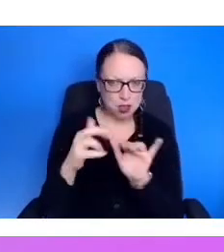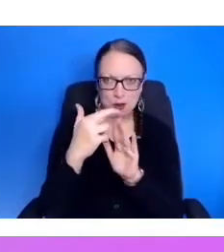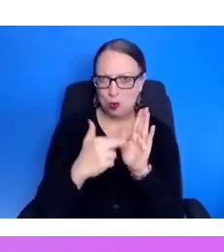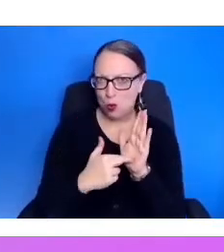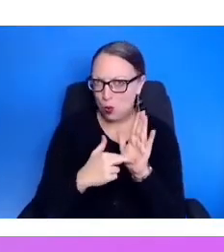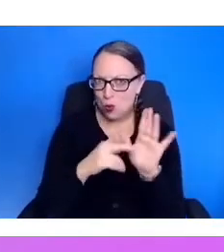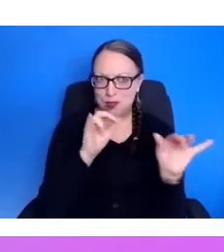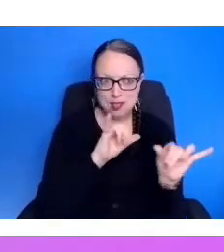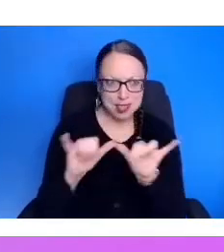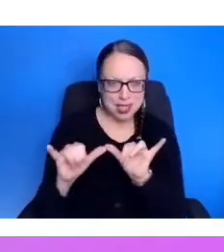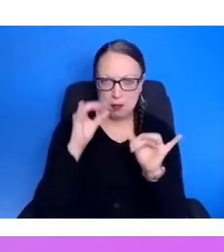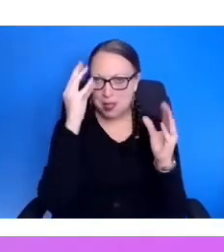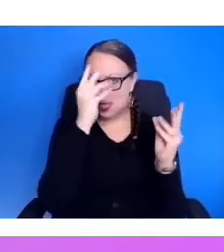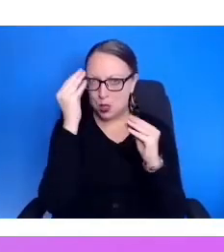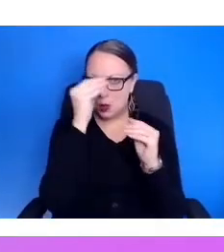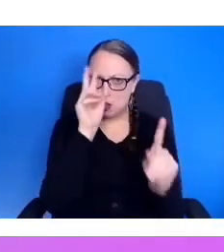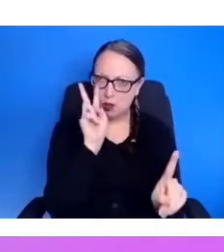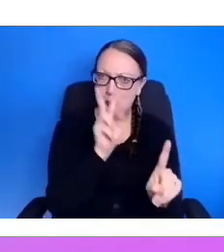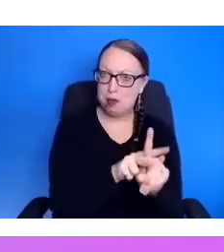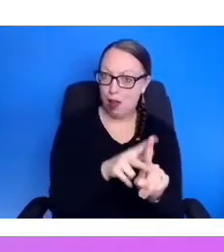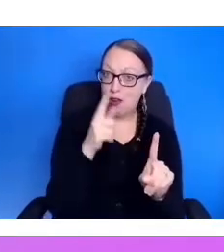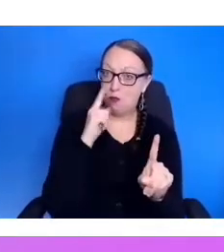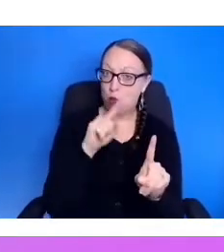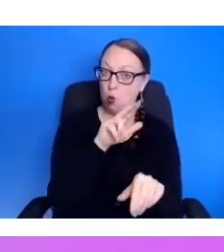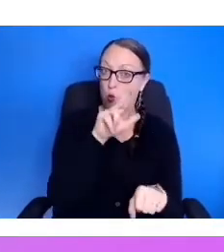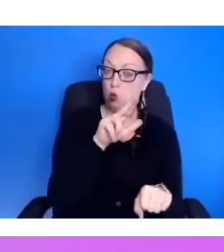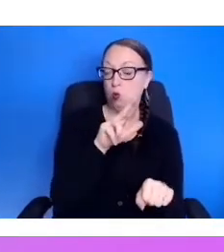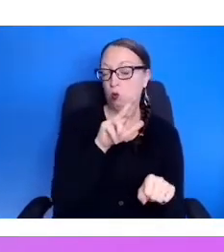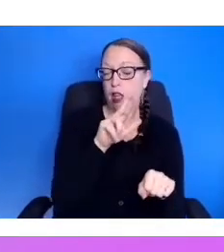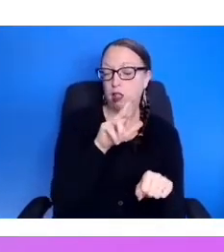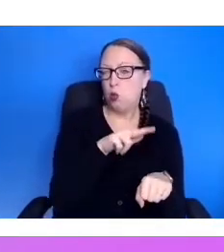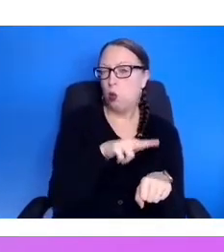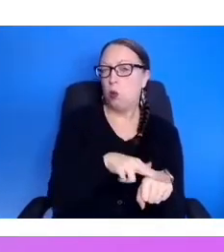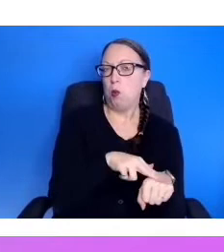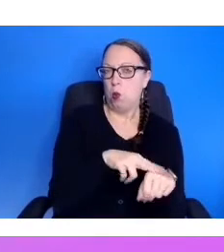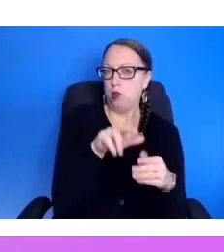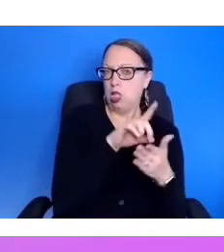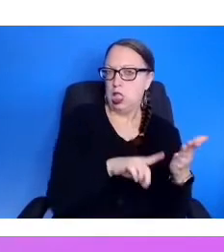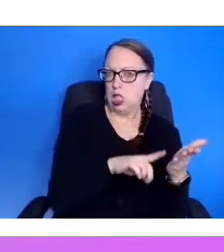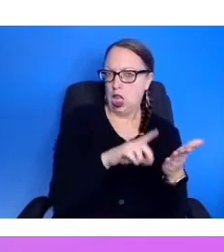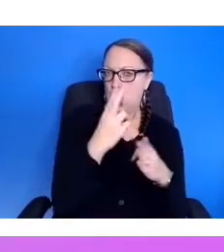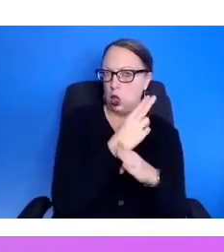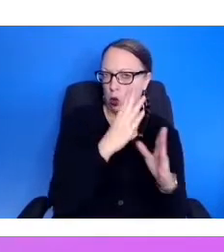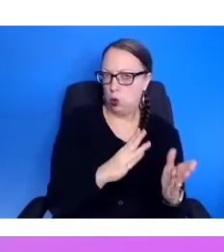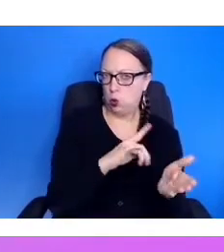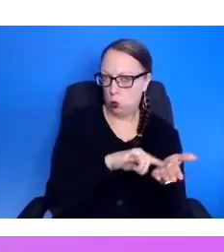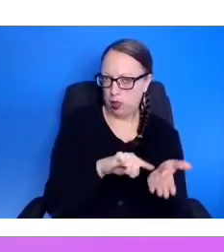obviously apply as in regular user research especially design user research. For example focus groups